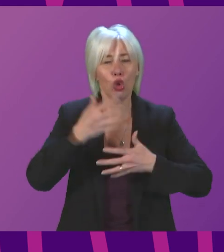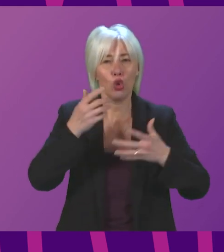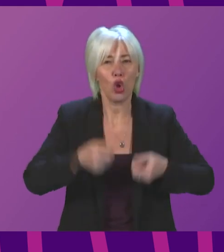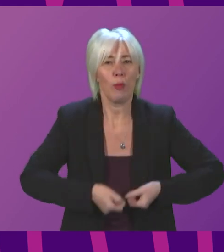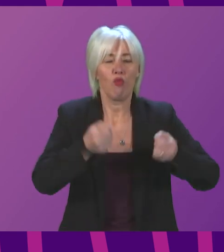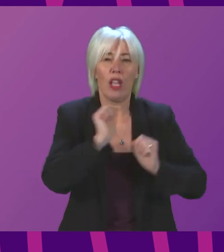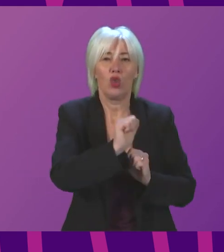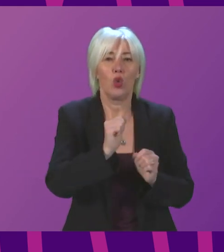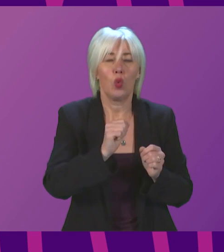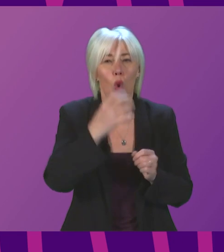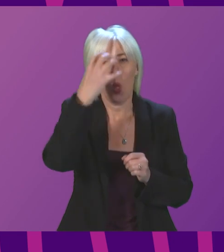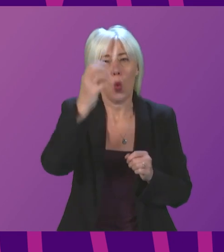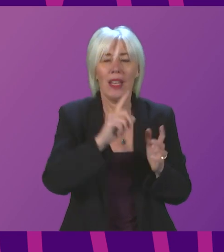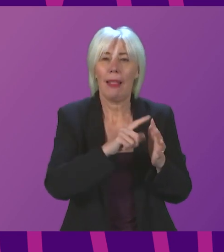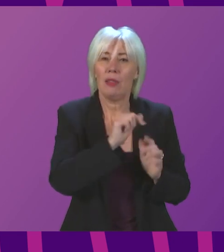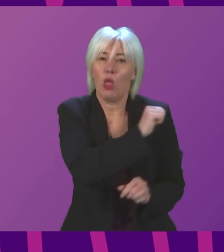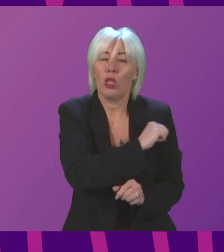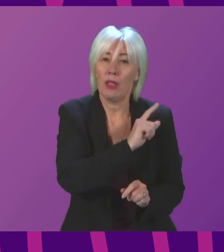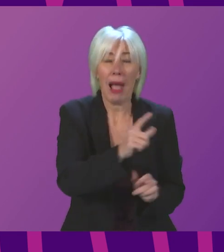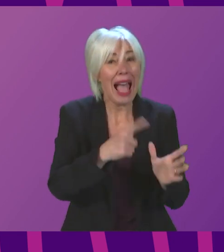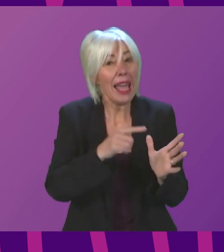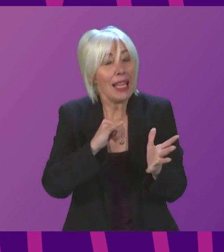Elizabeth university hospital. As I said last week, Anas Sarwar wants to suggest to people